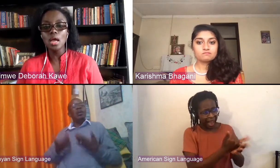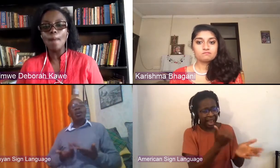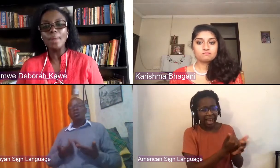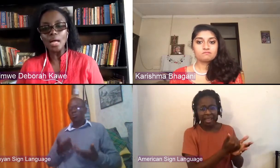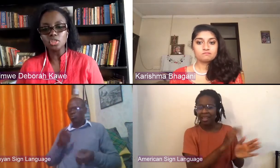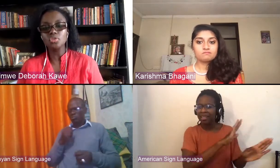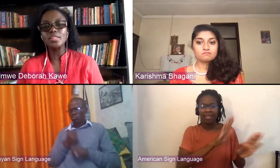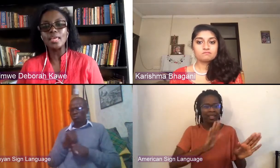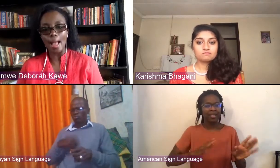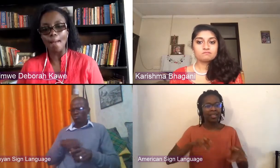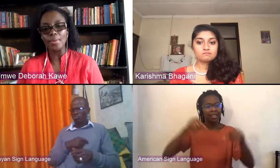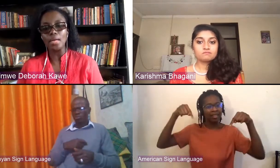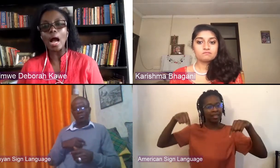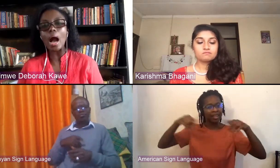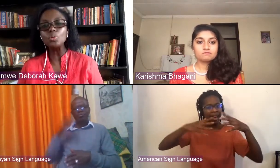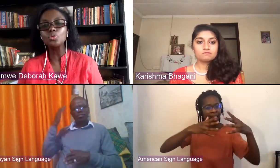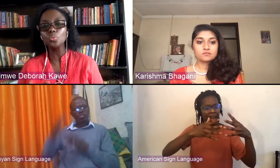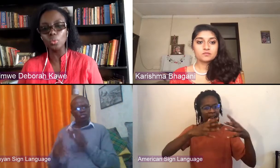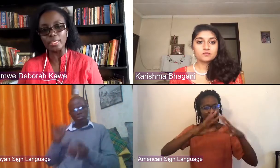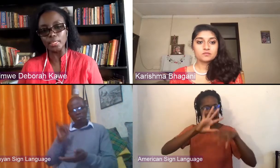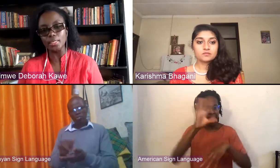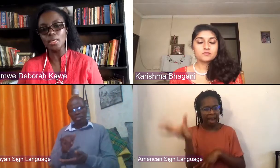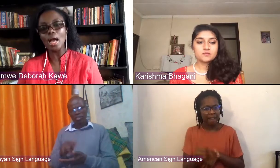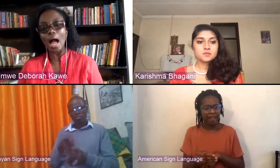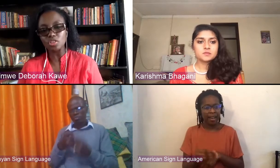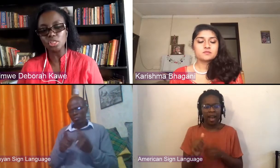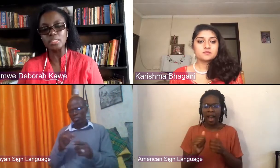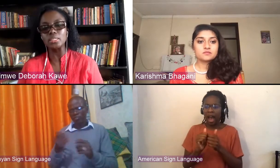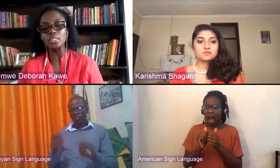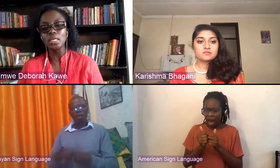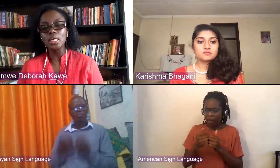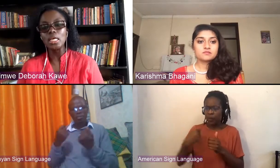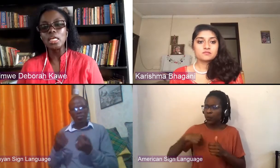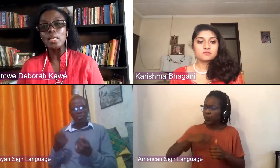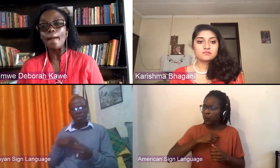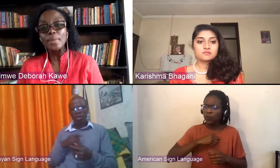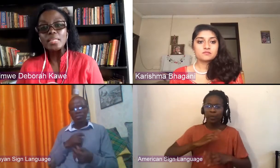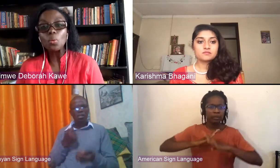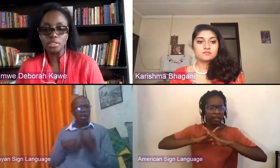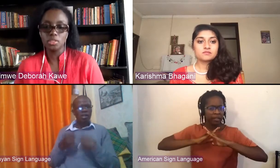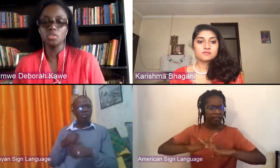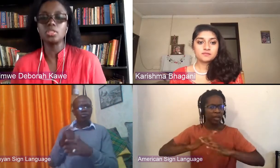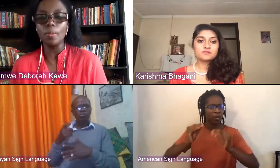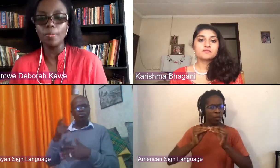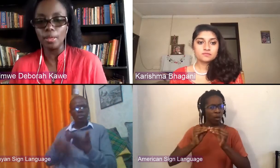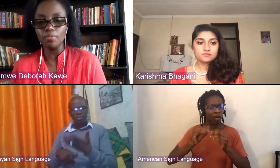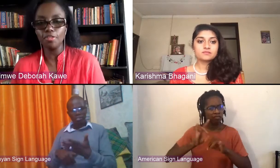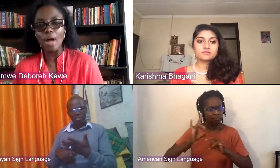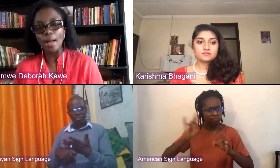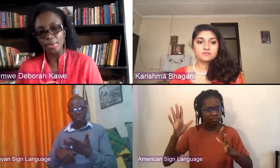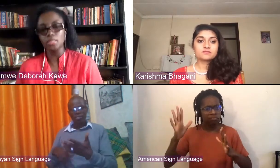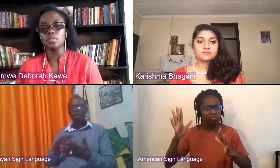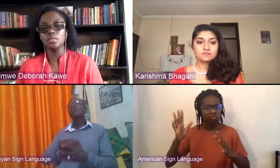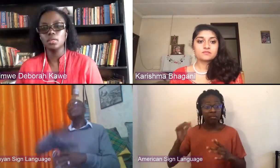but should they happen how do we actually be the ones to stop them from happening?